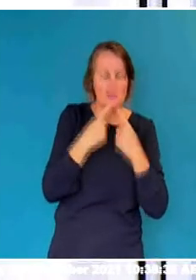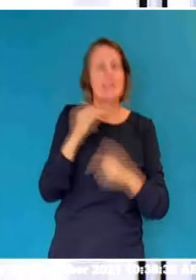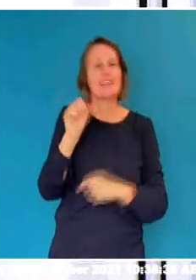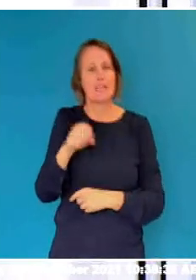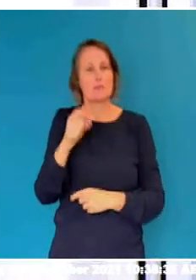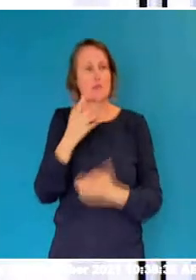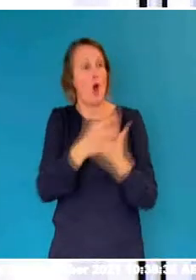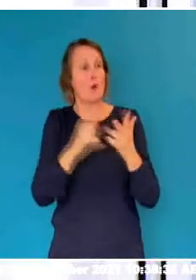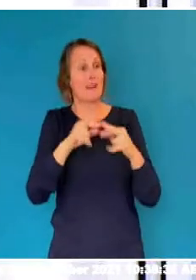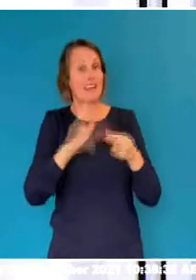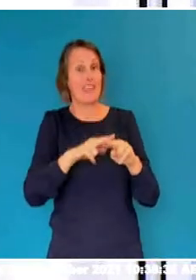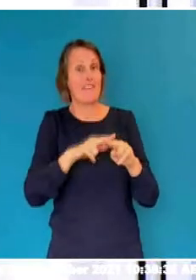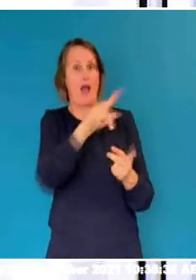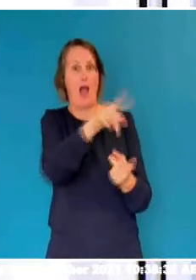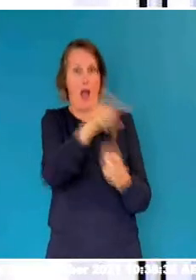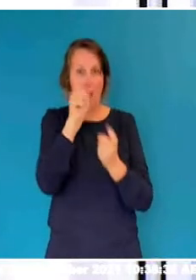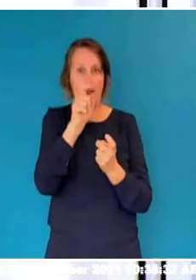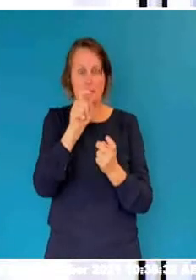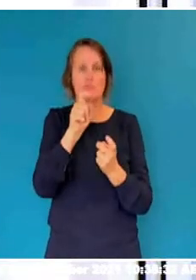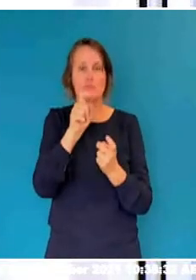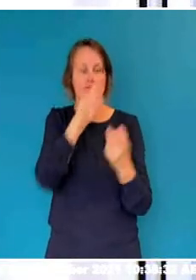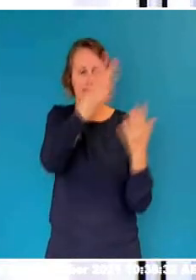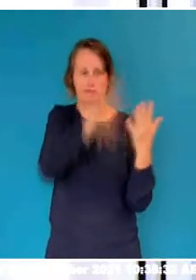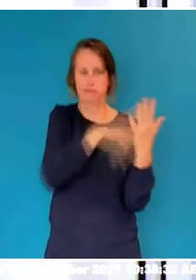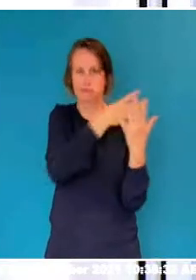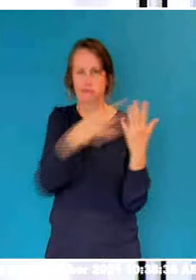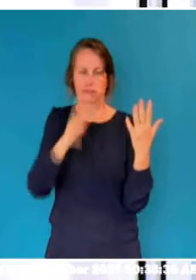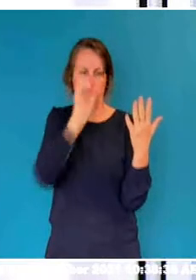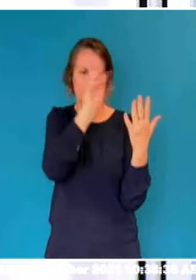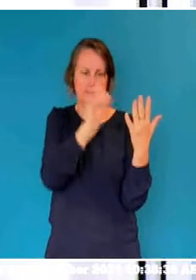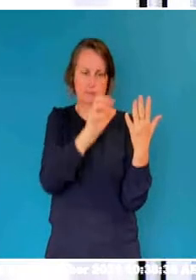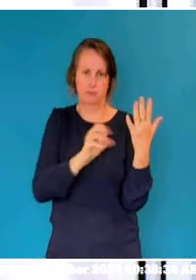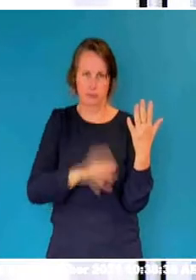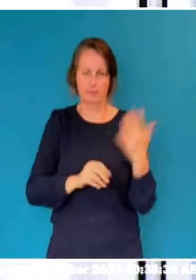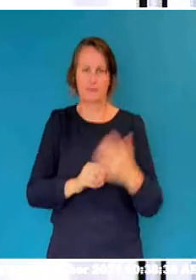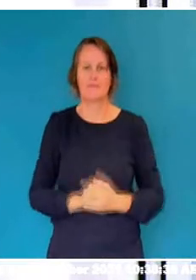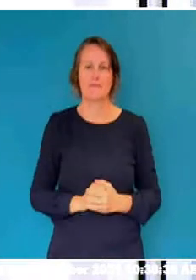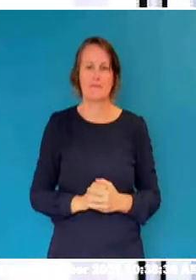Yes. And so the question the Chair asked you, and I'm not sure that you